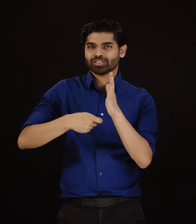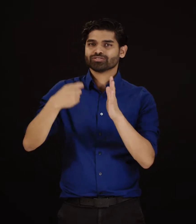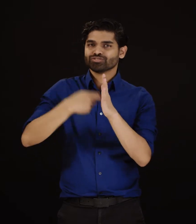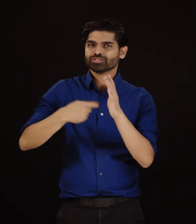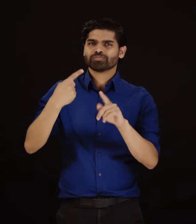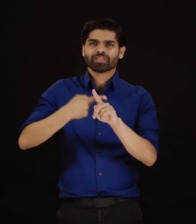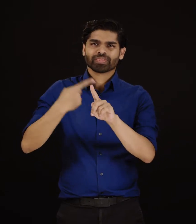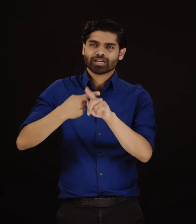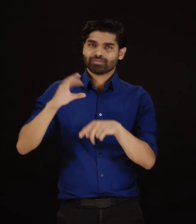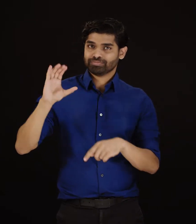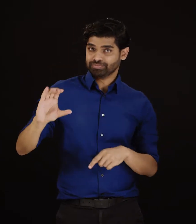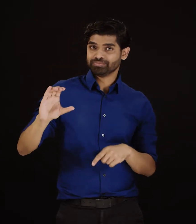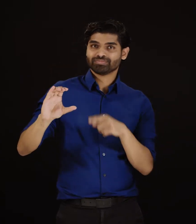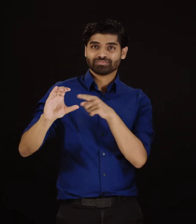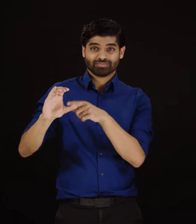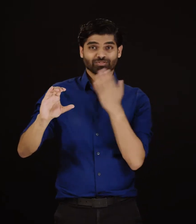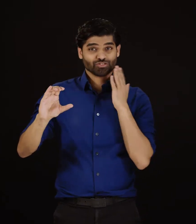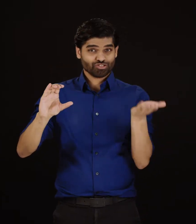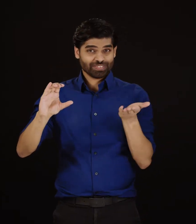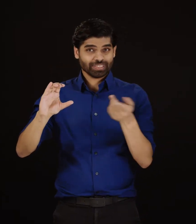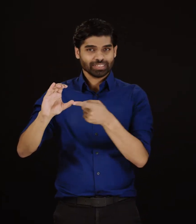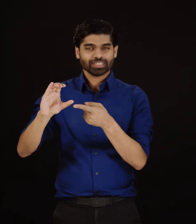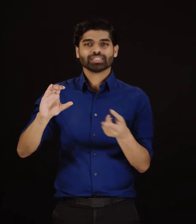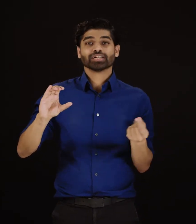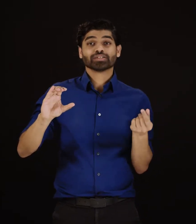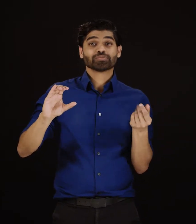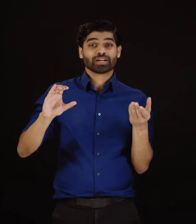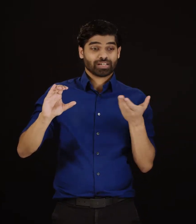Tab Balance, or Device Balance.